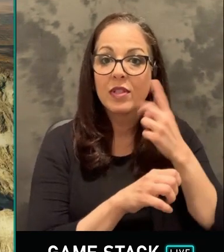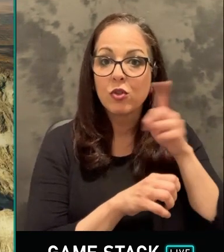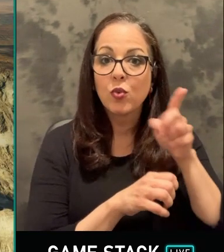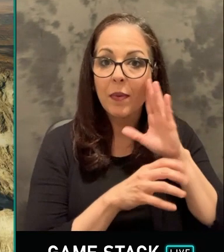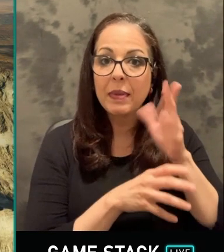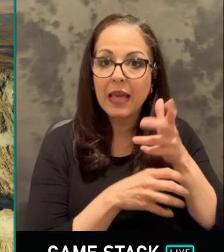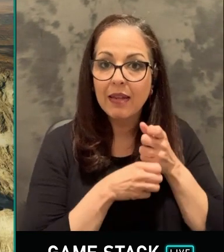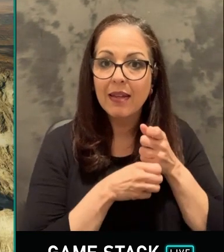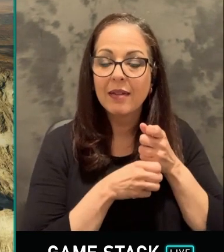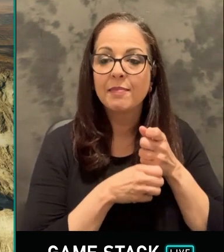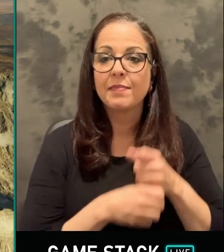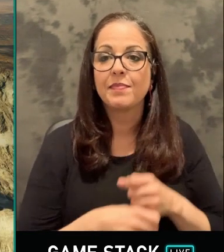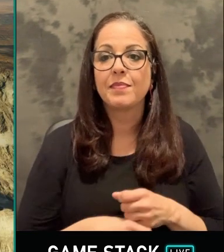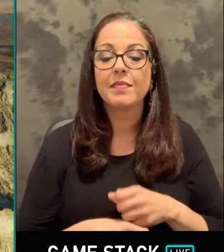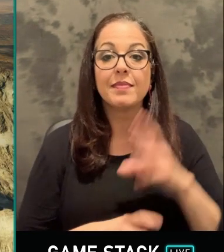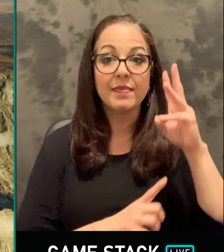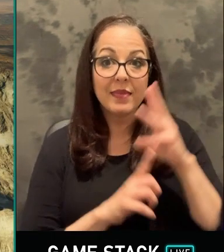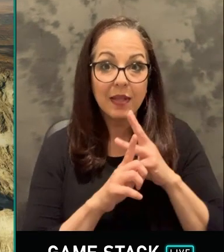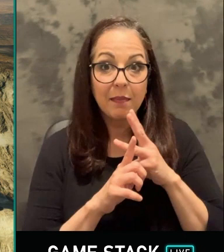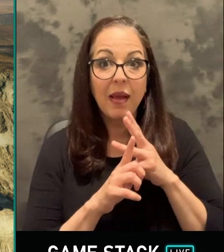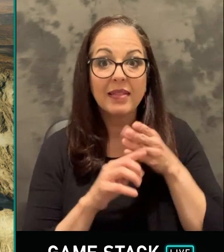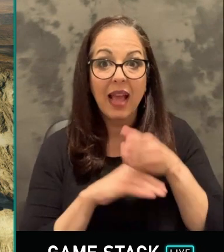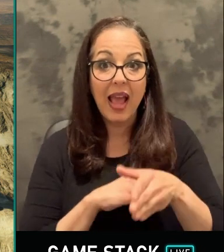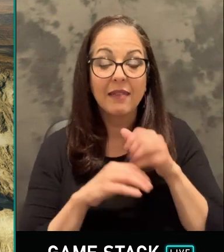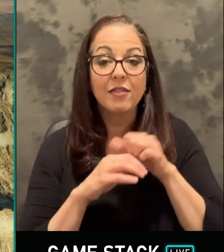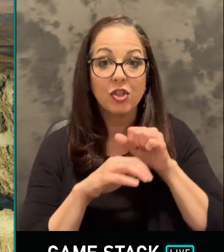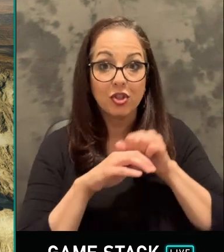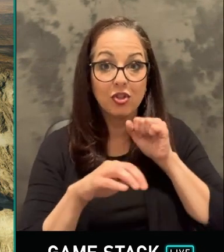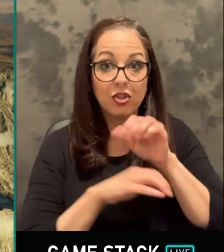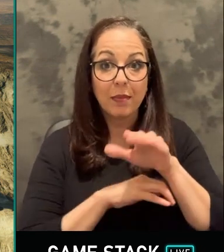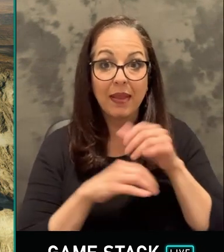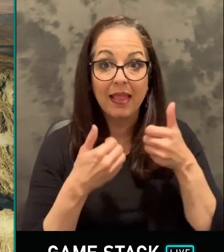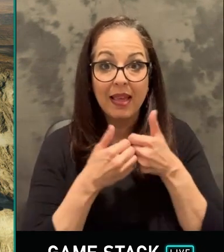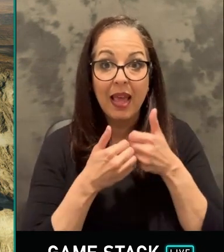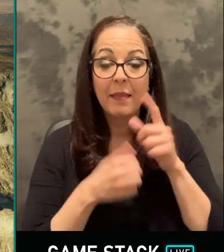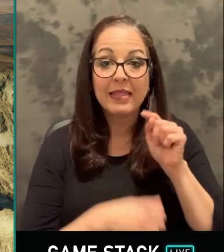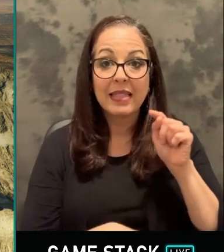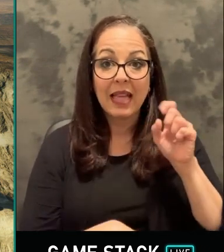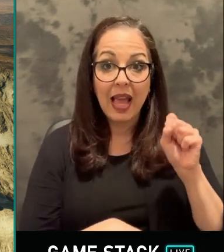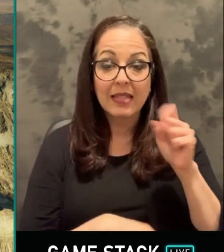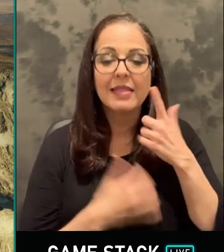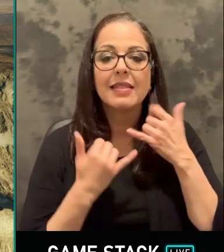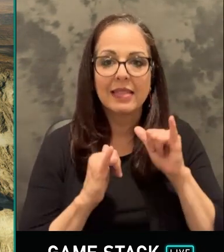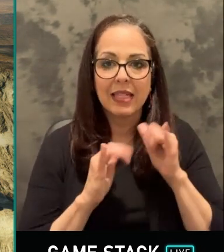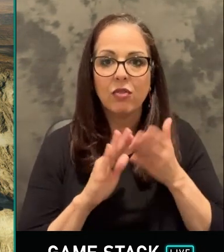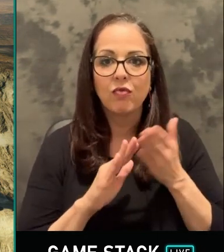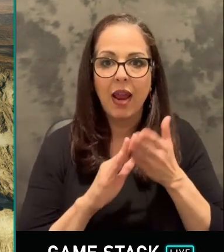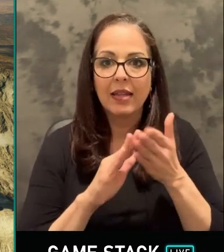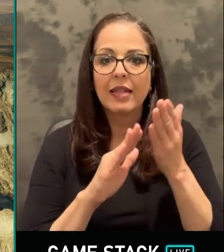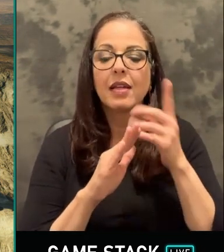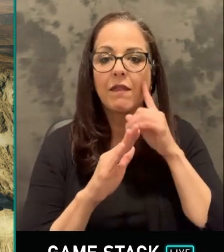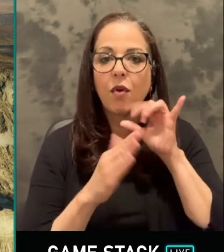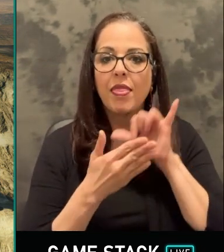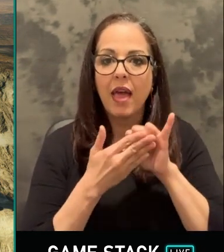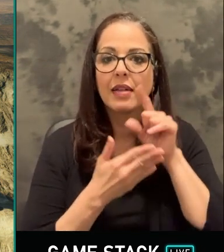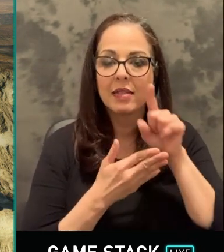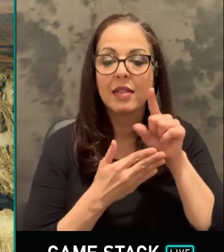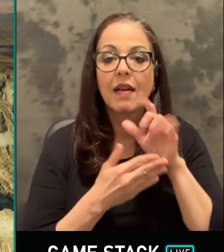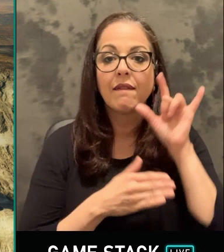Six months after shipping the game, as your TTS is still driving, or ATC communication in flight simulator on the list of improvements,